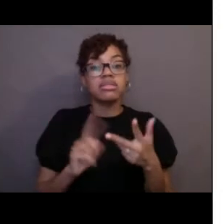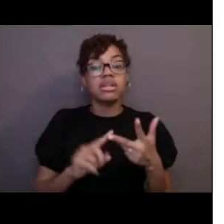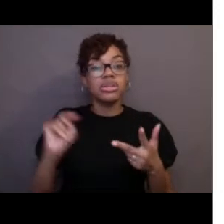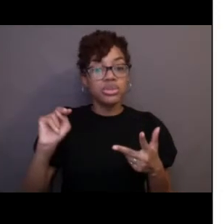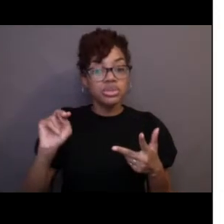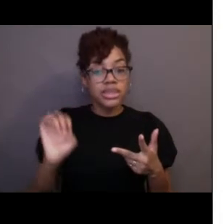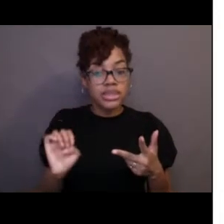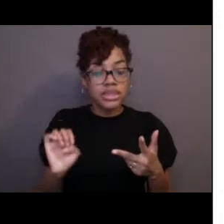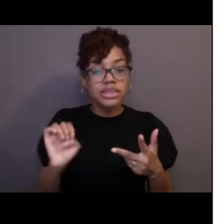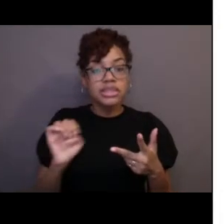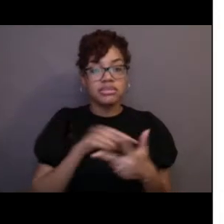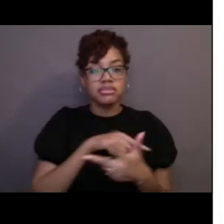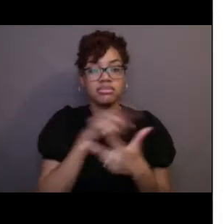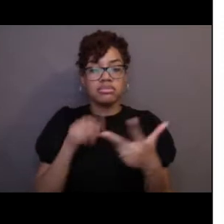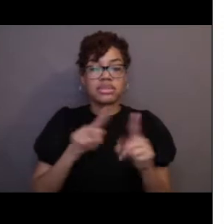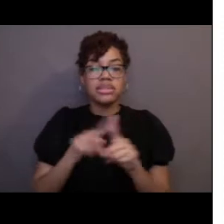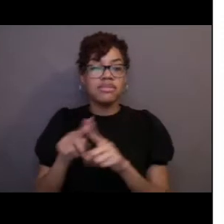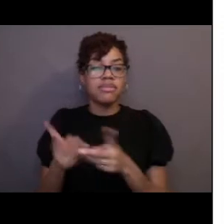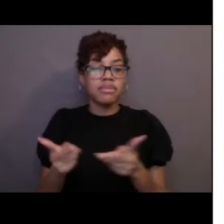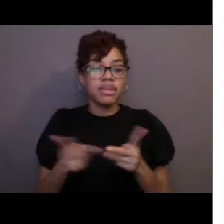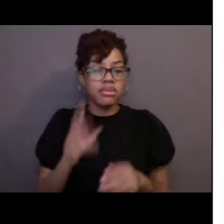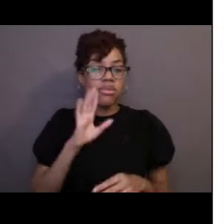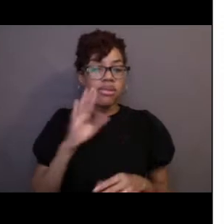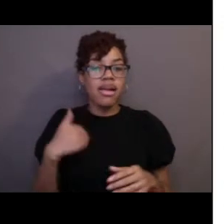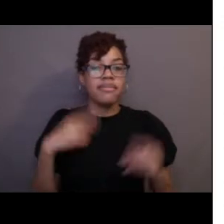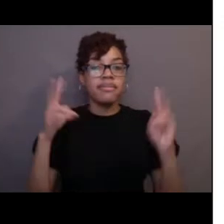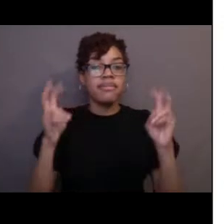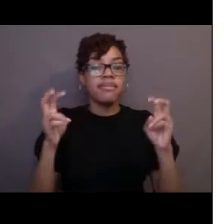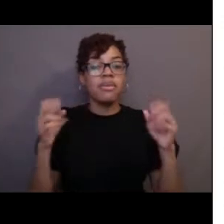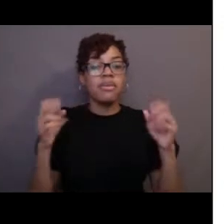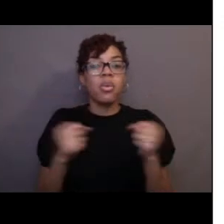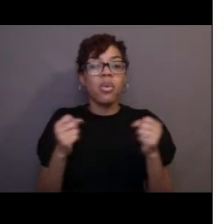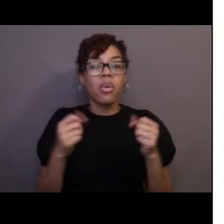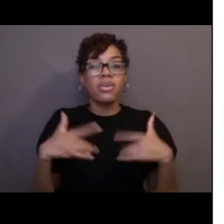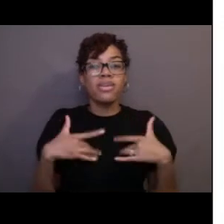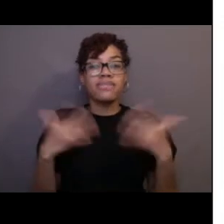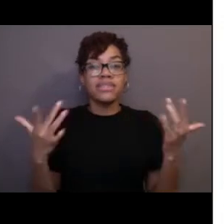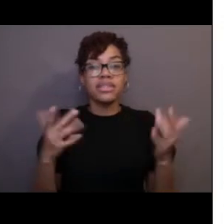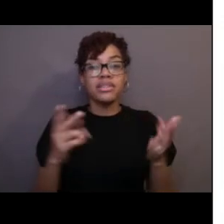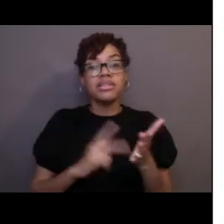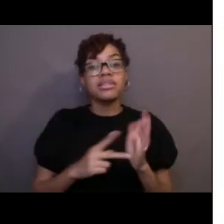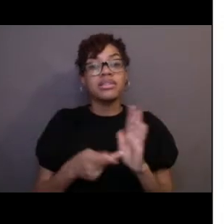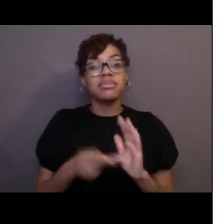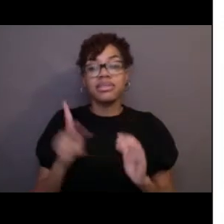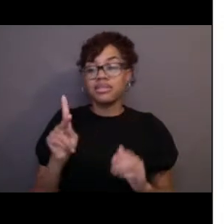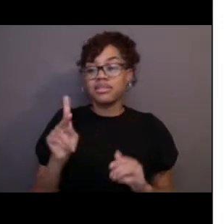can be this occasional cold stunning event that we get, specifically Kemp's, green turtles,